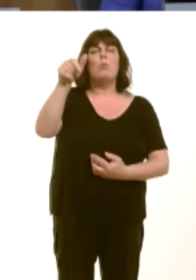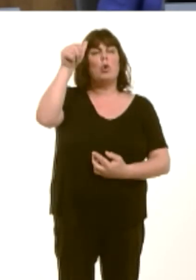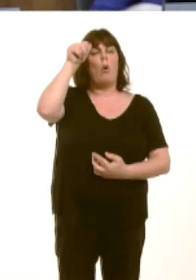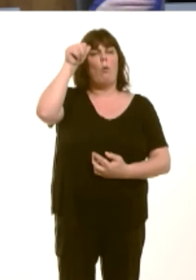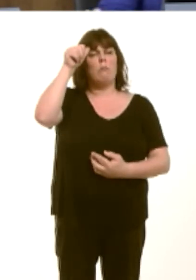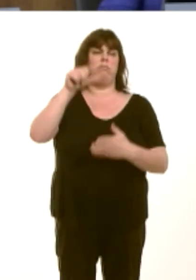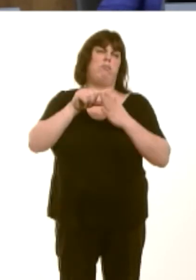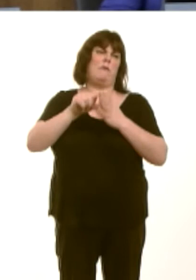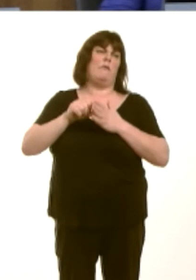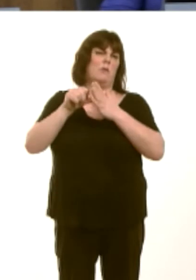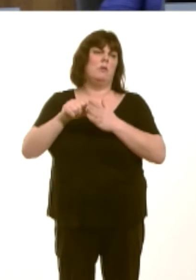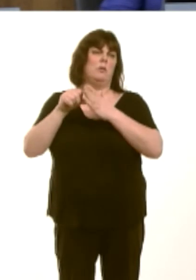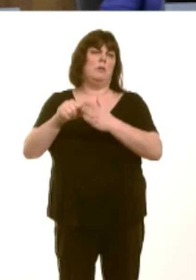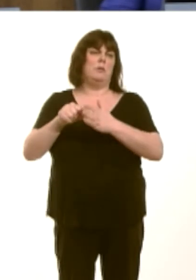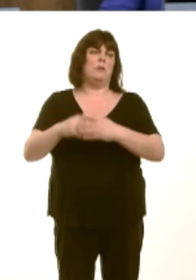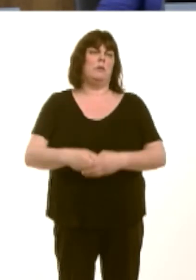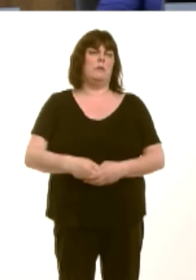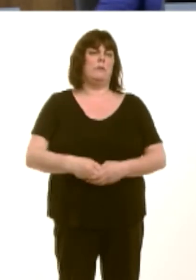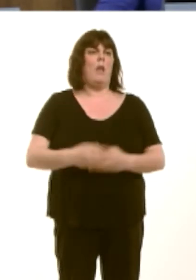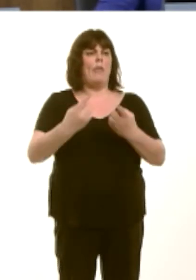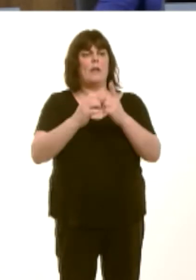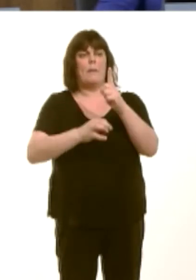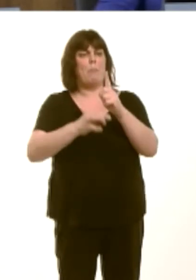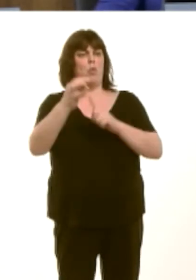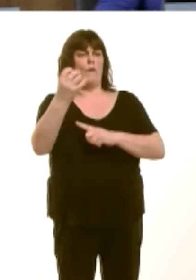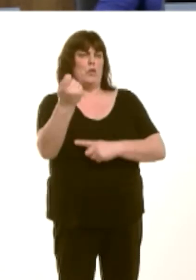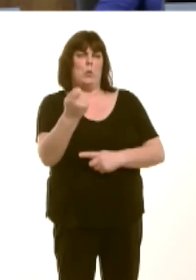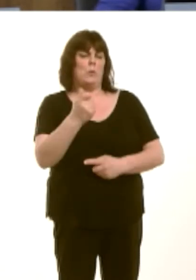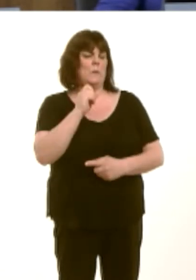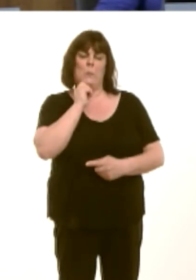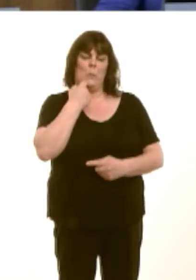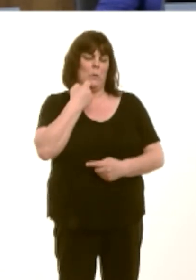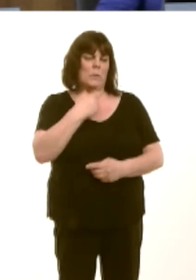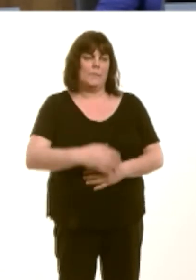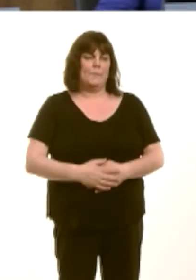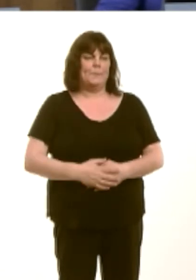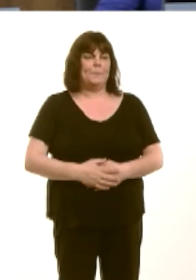Thereís no great likelihood of things improving in the long term and, just as we have had